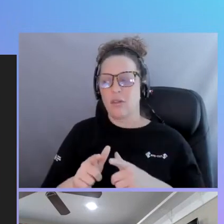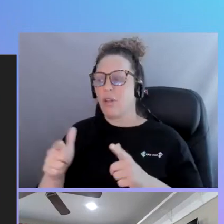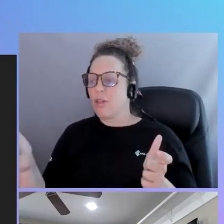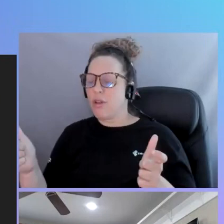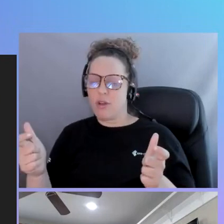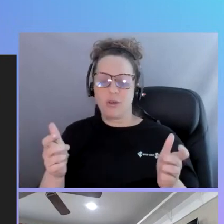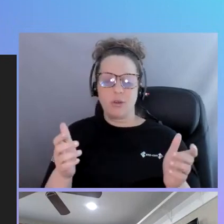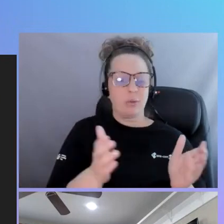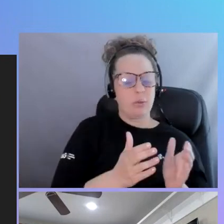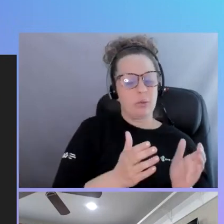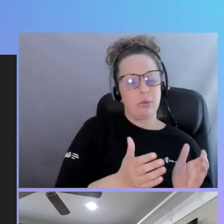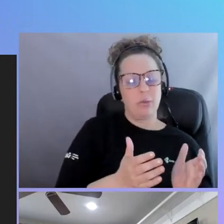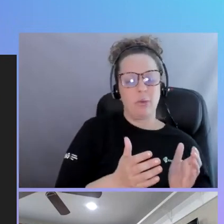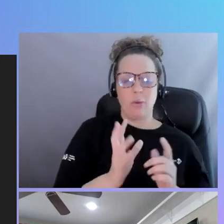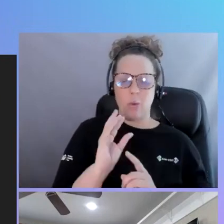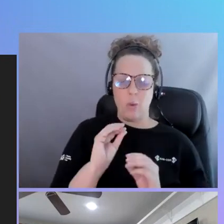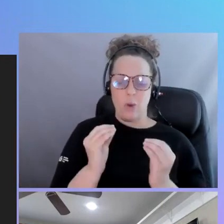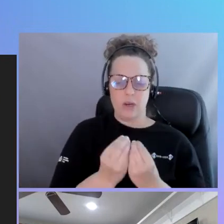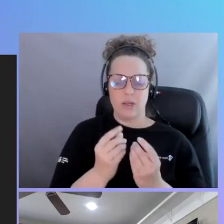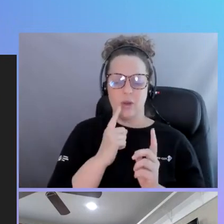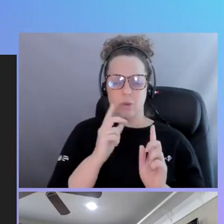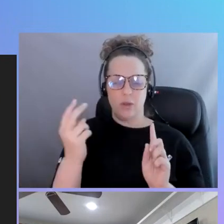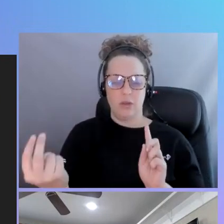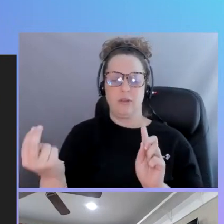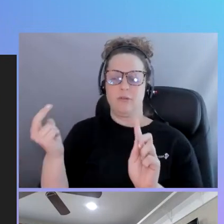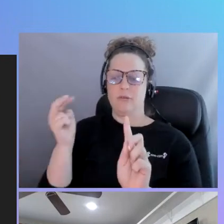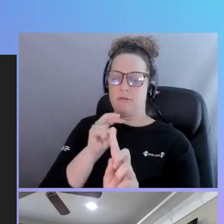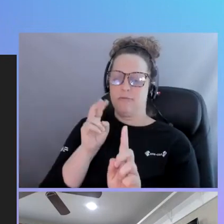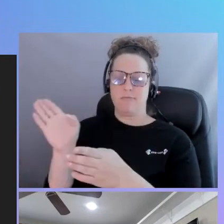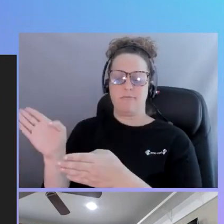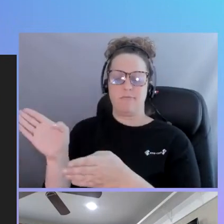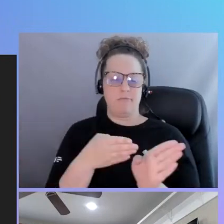their culture through strategic consulting. So that's a little